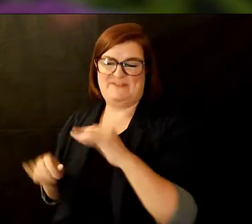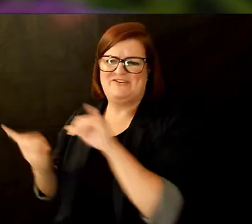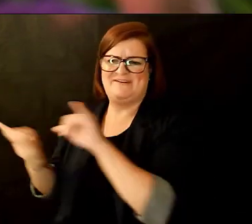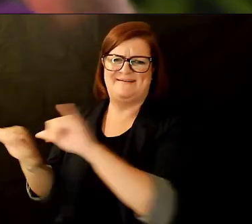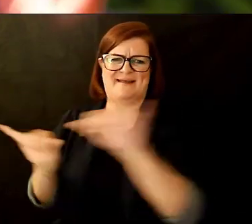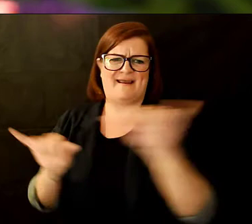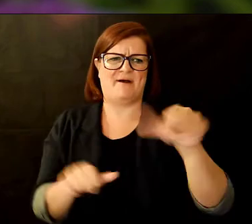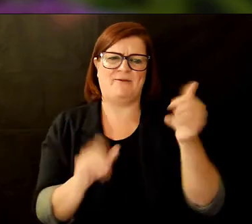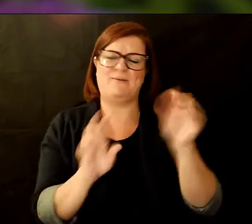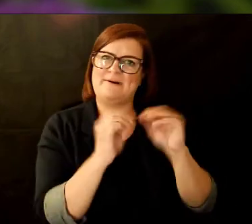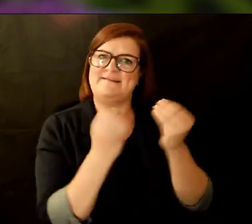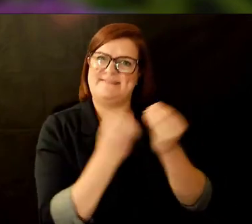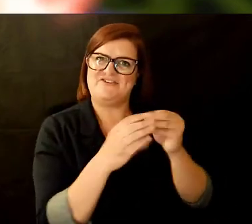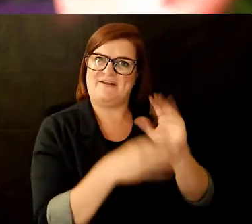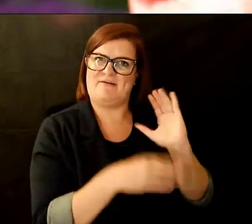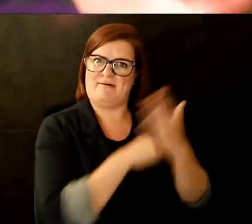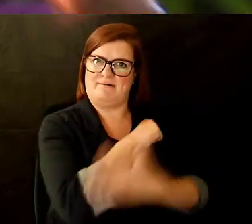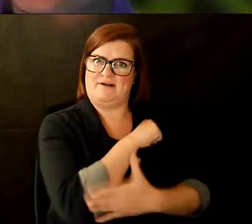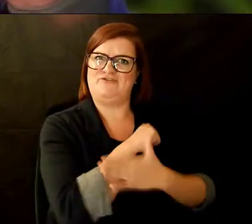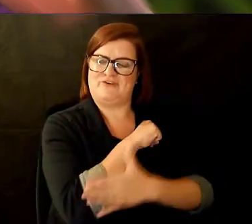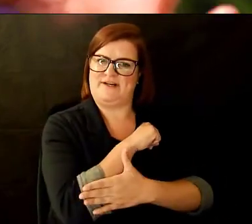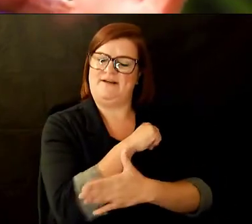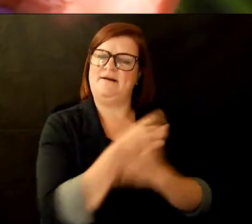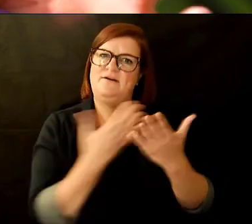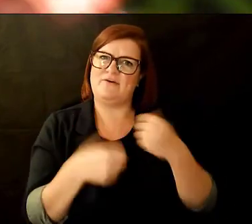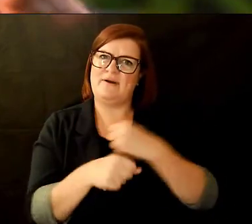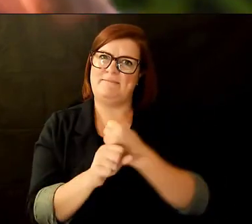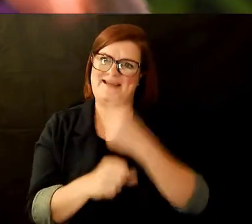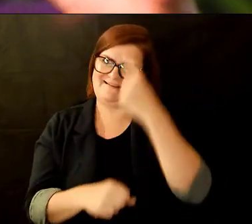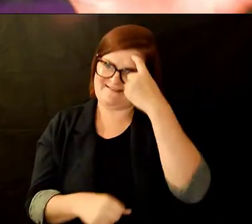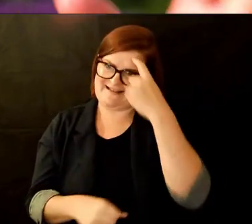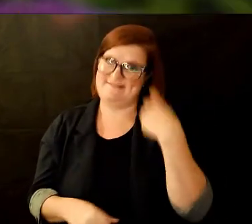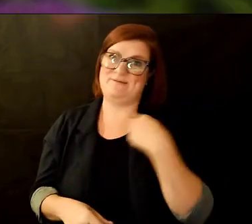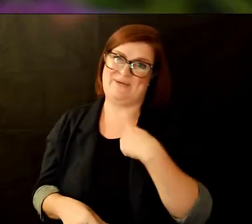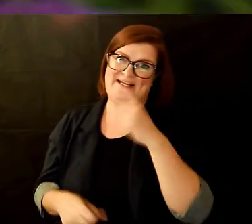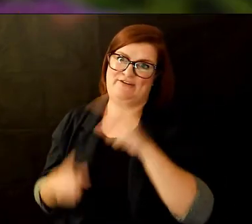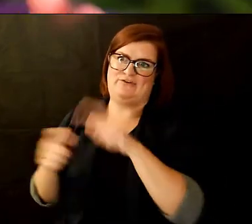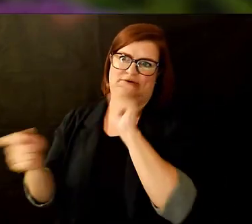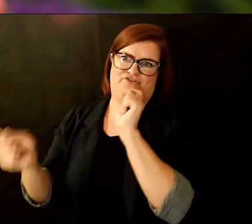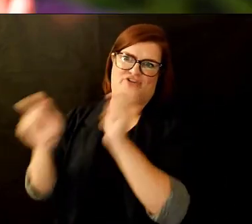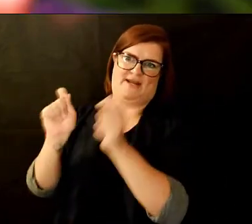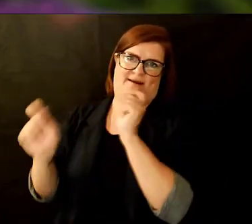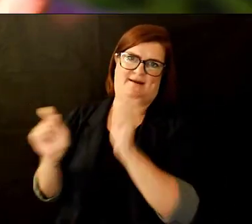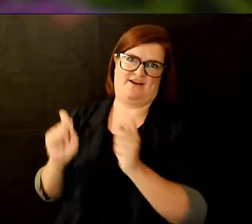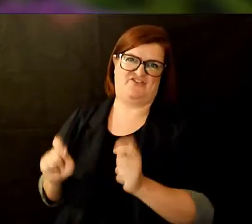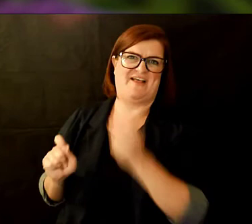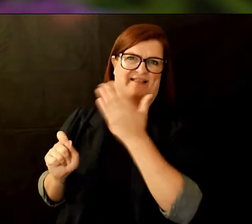So it only makes sense that we might have things that we need to change to make sure people have